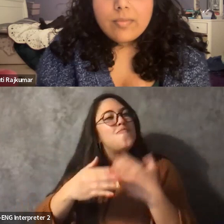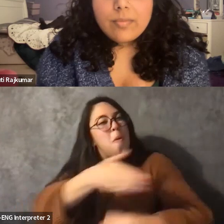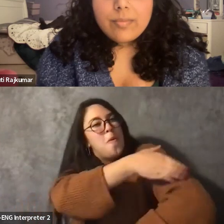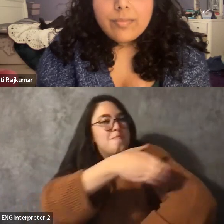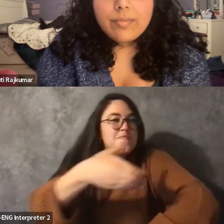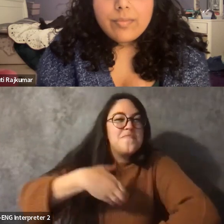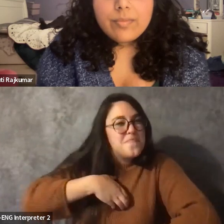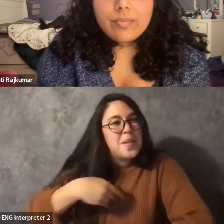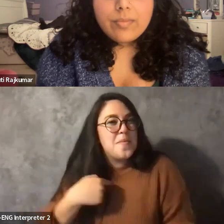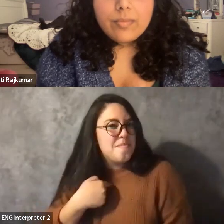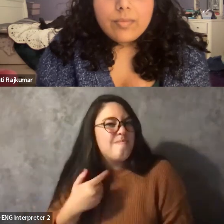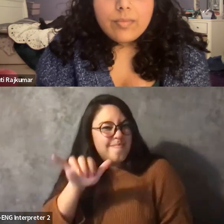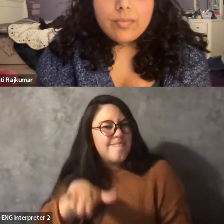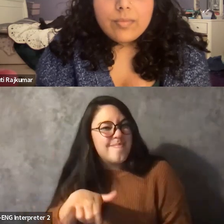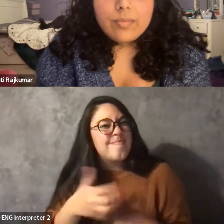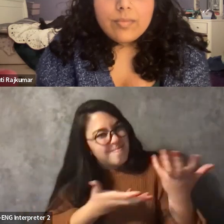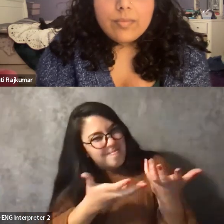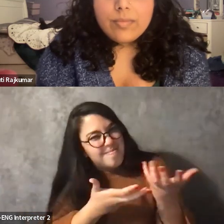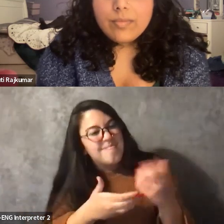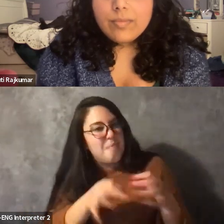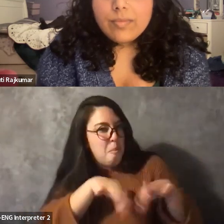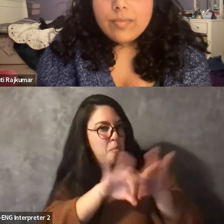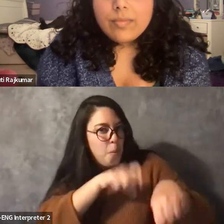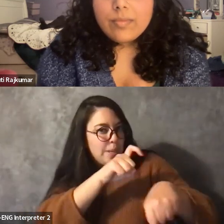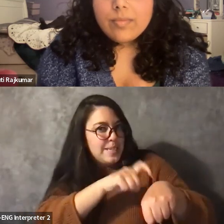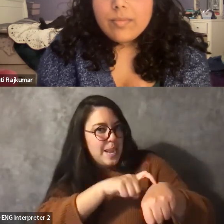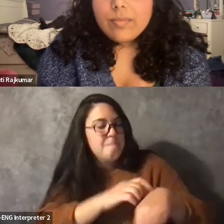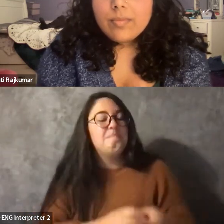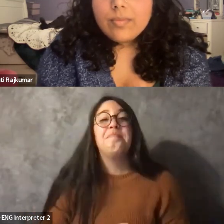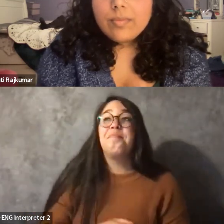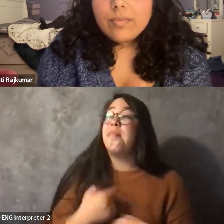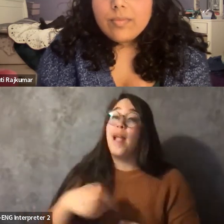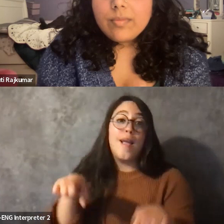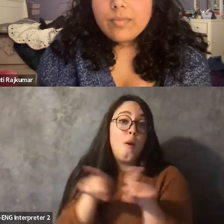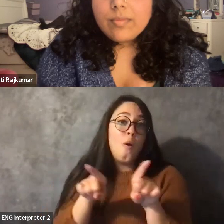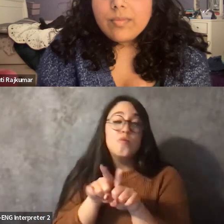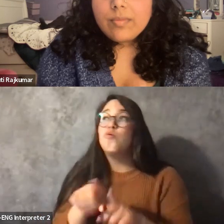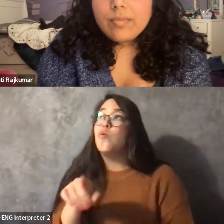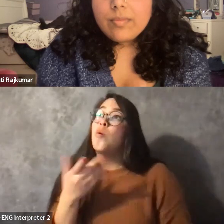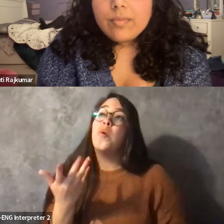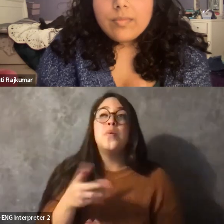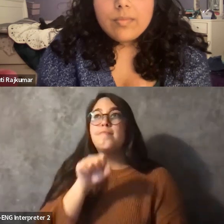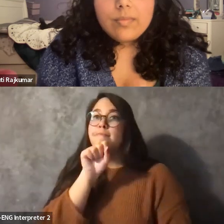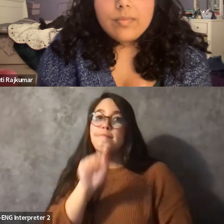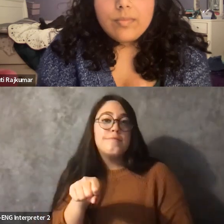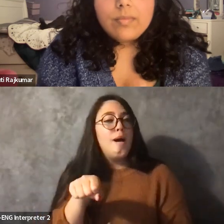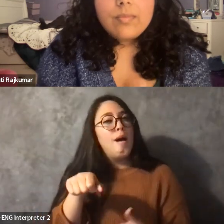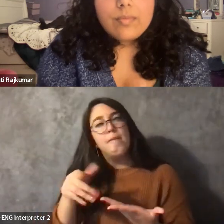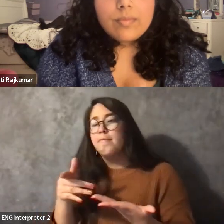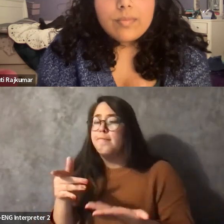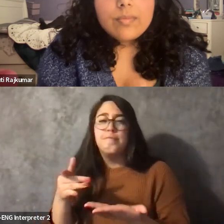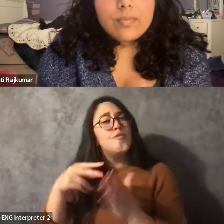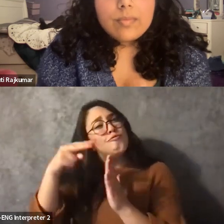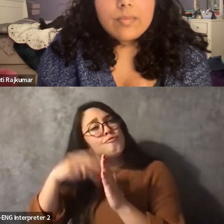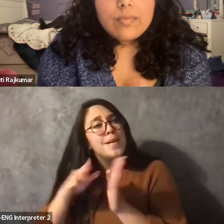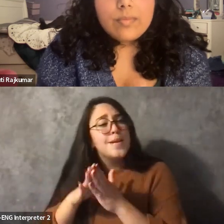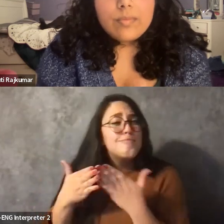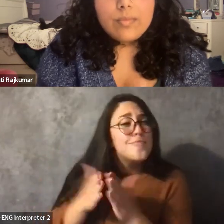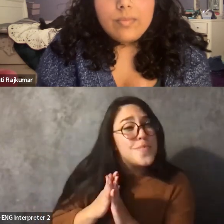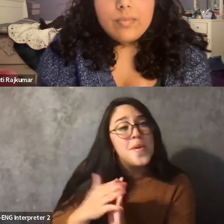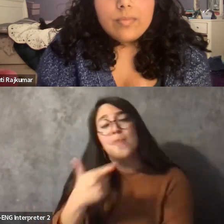I also love, you know, giving myself time to read books and watch TV shows and media.